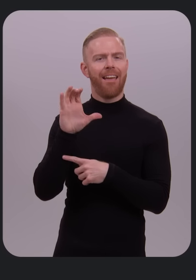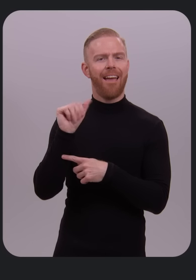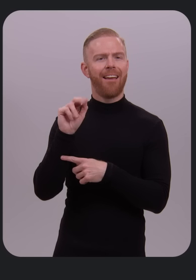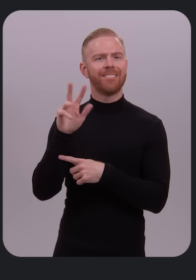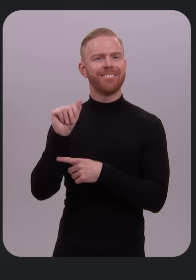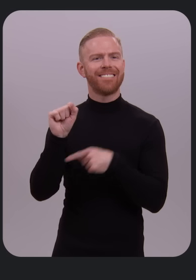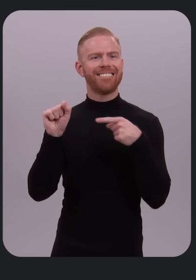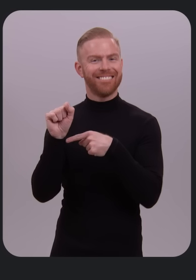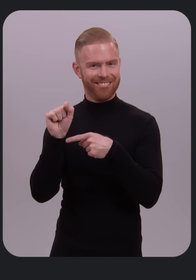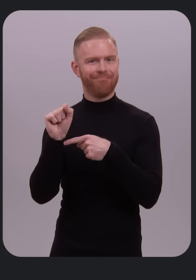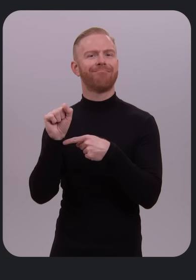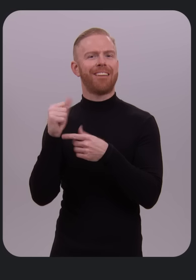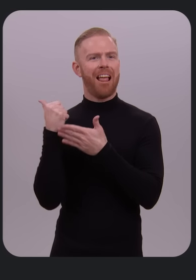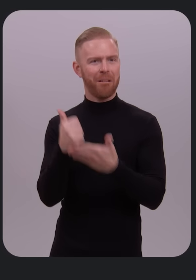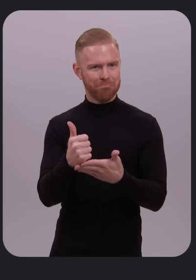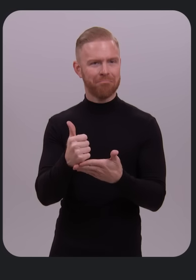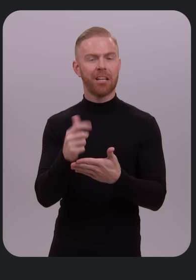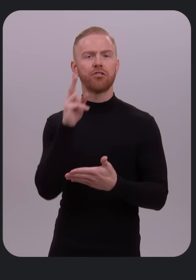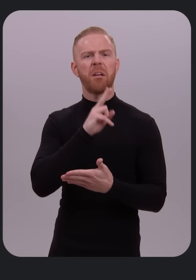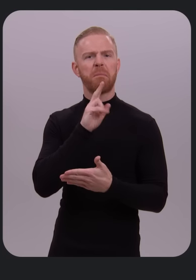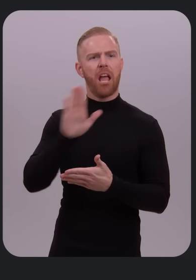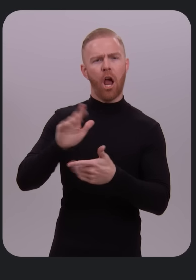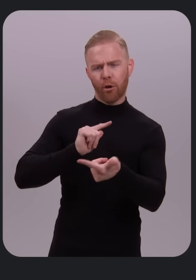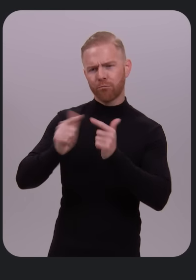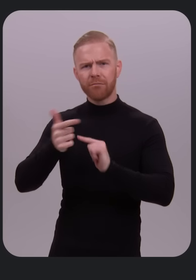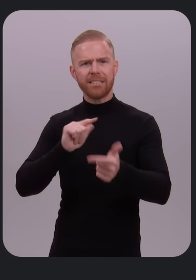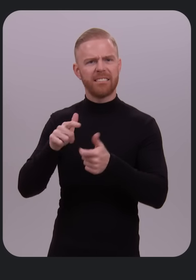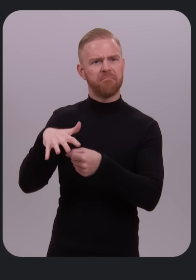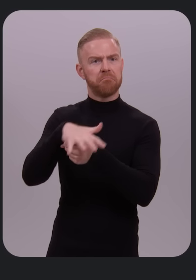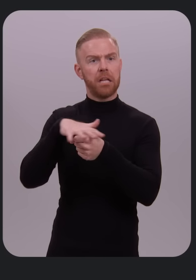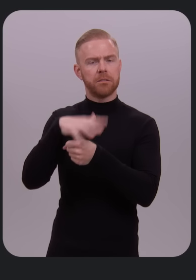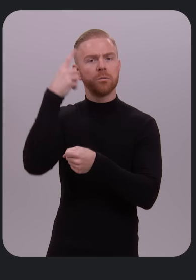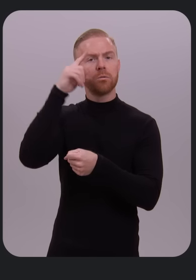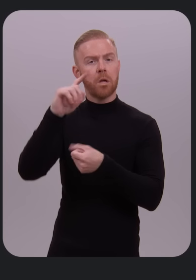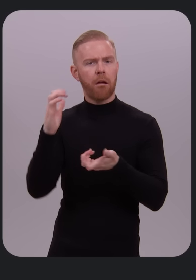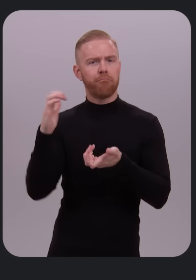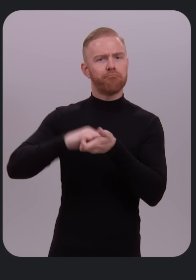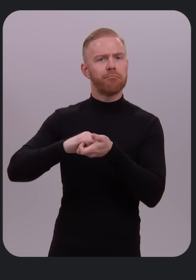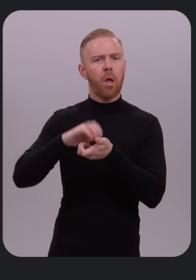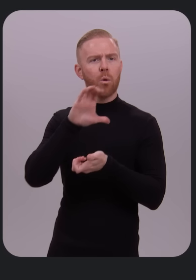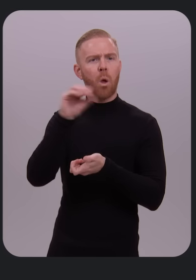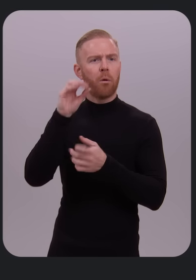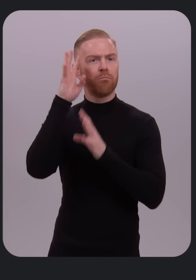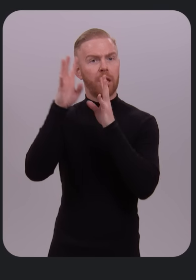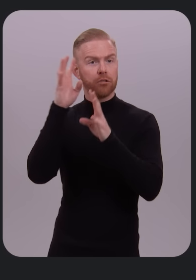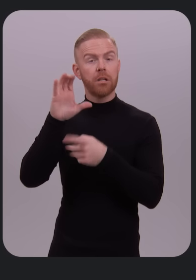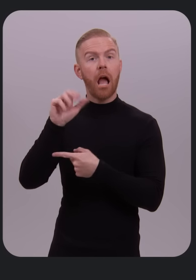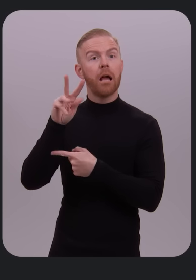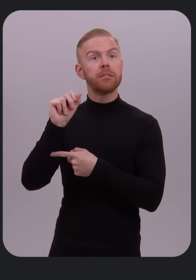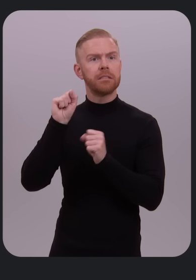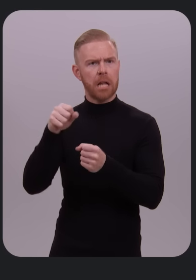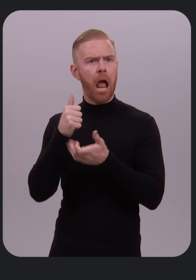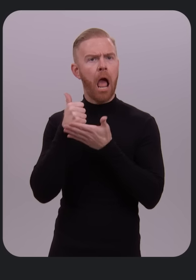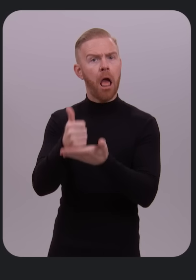It's Gemini's interactive space for co-creation. Canvas will now let you transform that report, with one